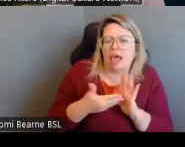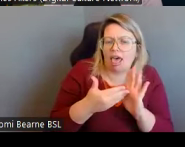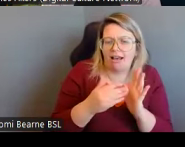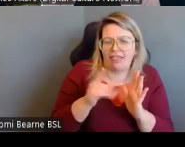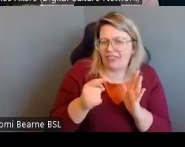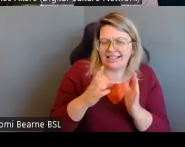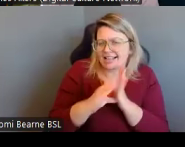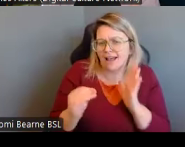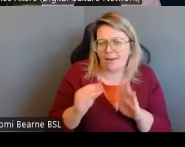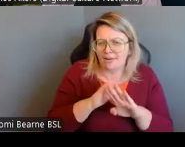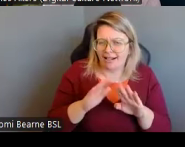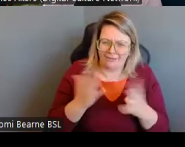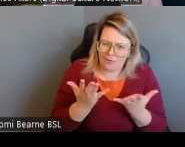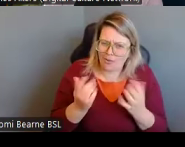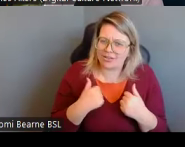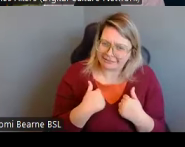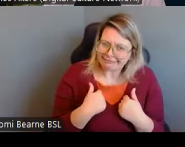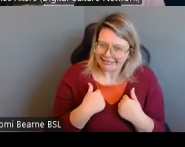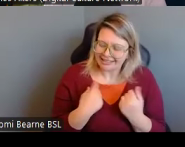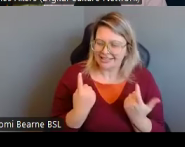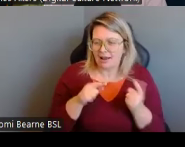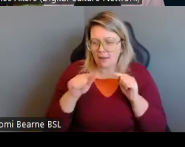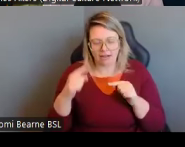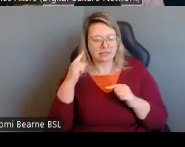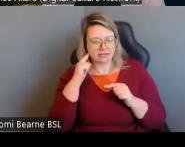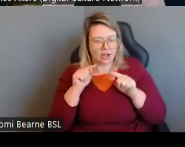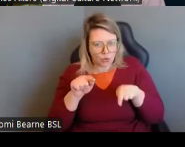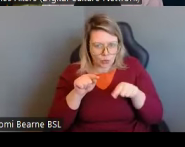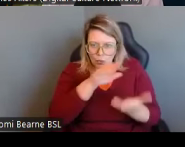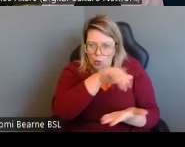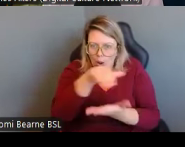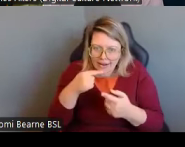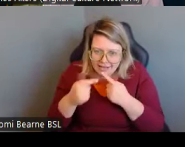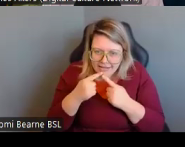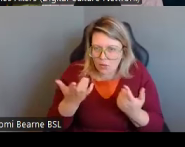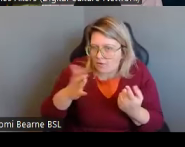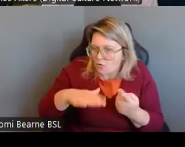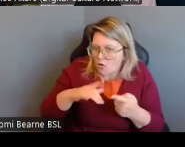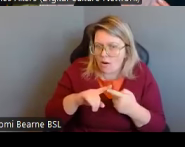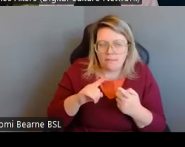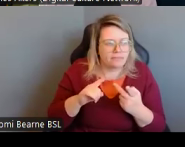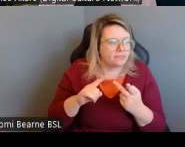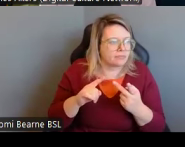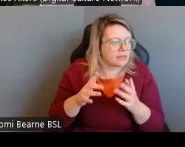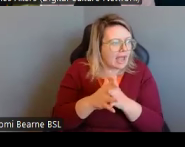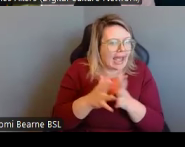Think about that. Where are you collecting data? Where are you putting your effort? Are there ways that you can spread that risk?